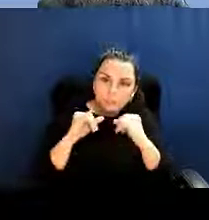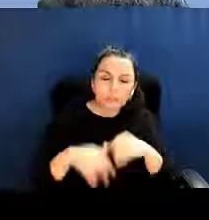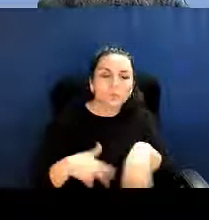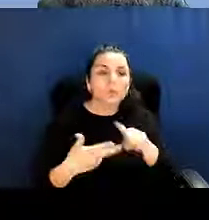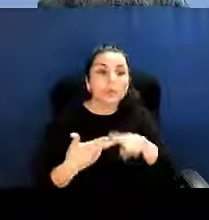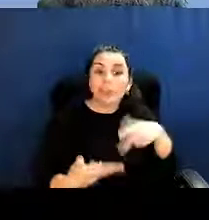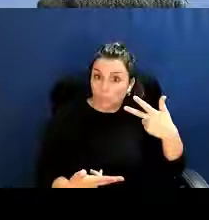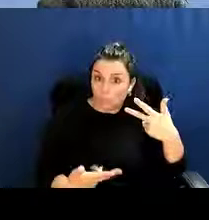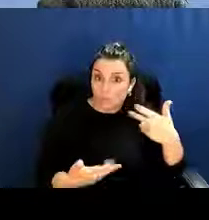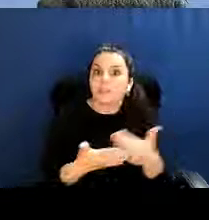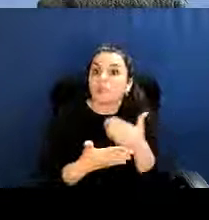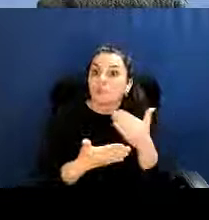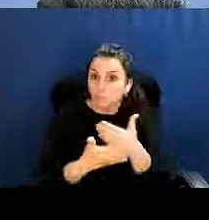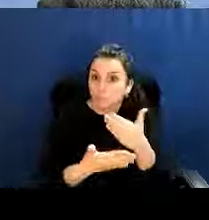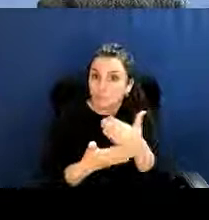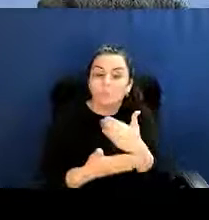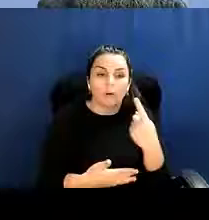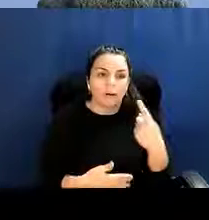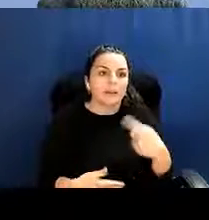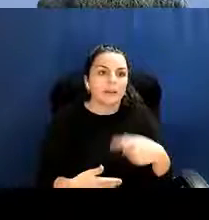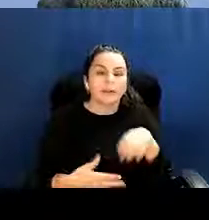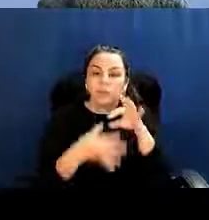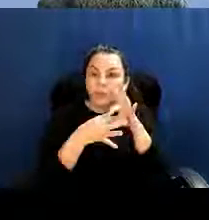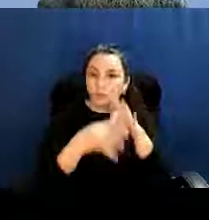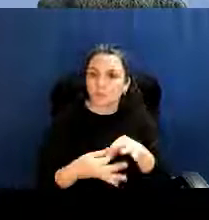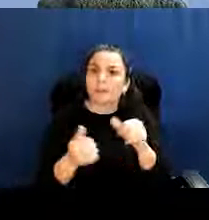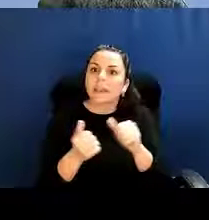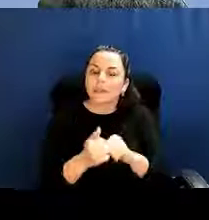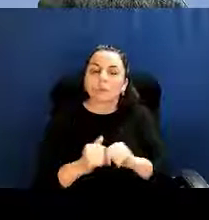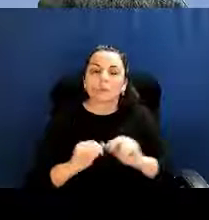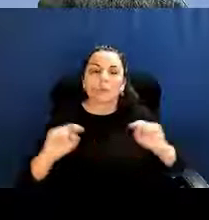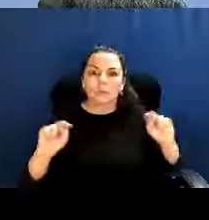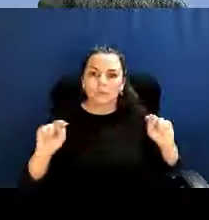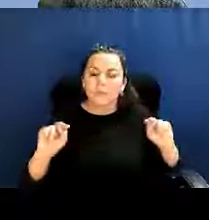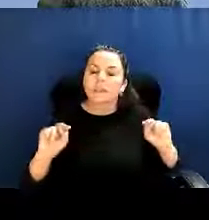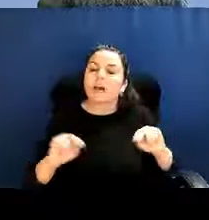and it involves benign behavioral interventions.